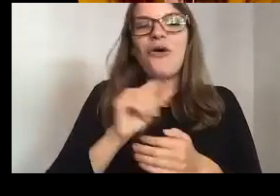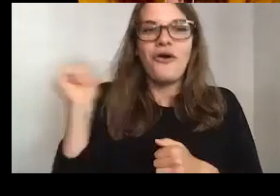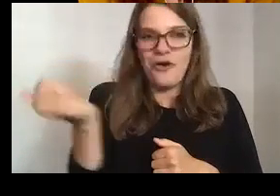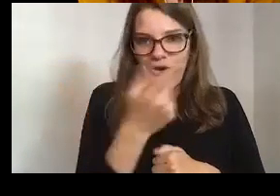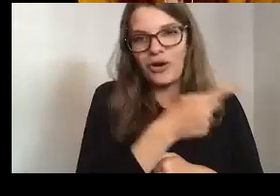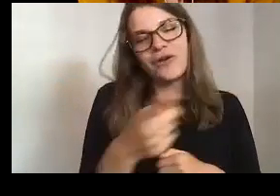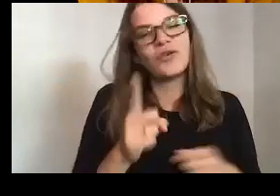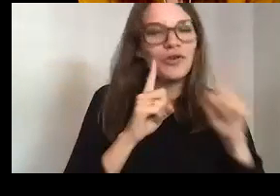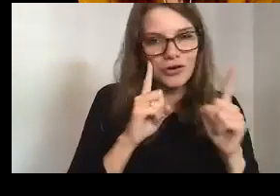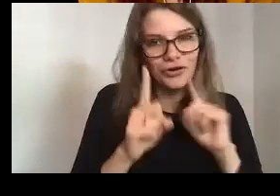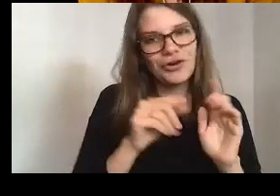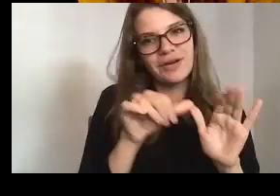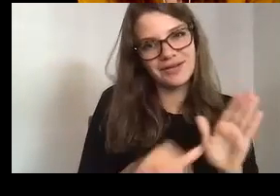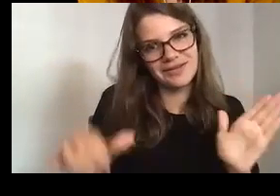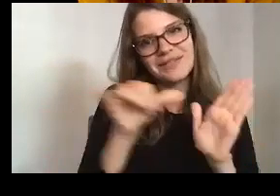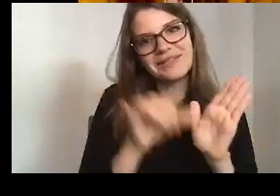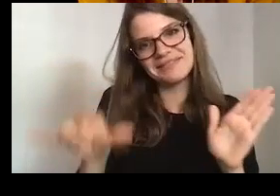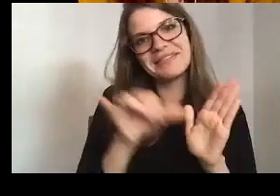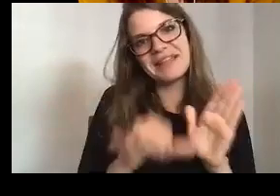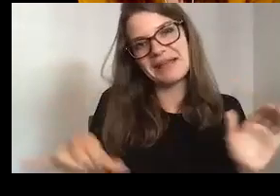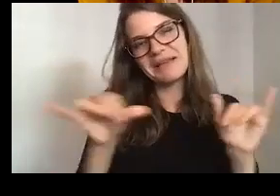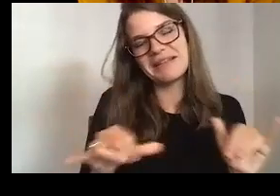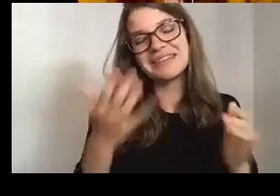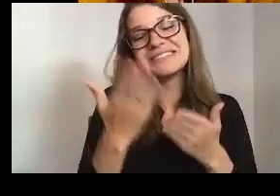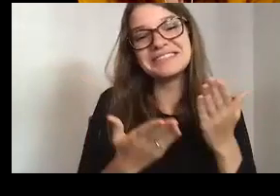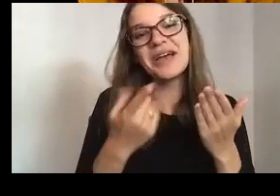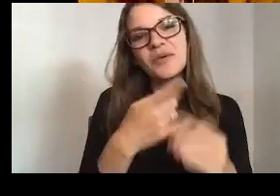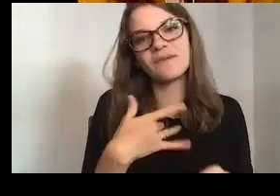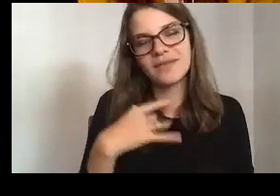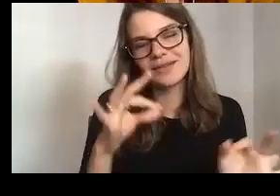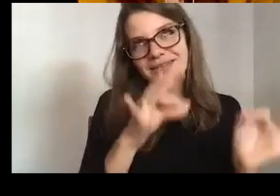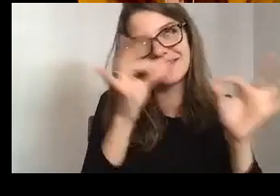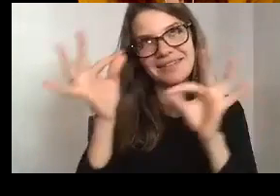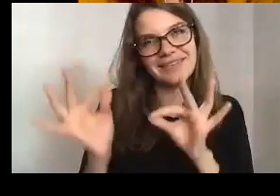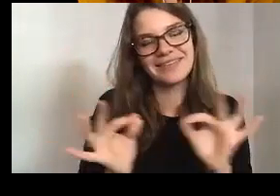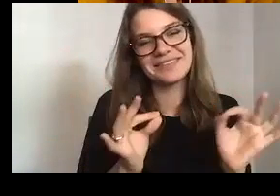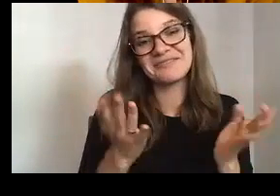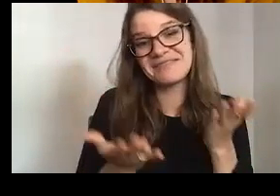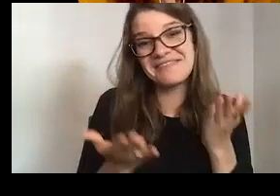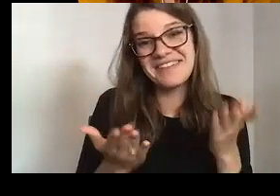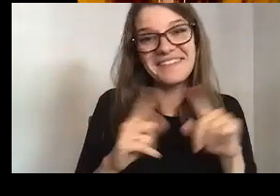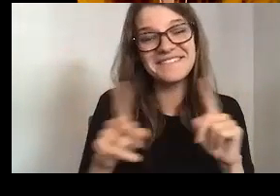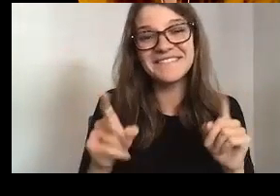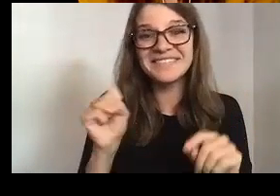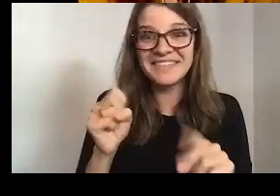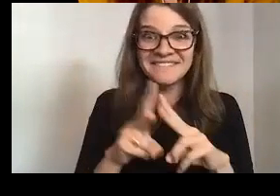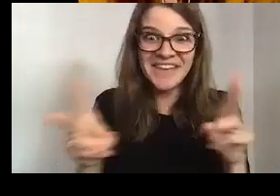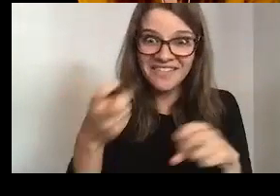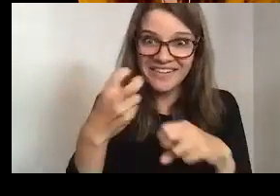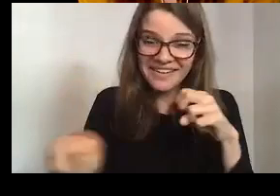and perhaps rolls their eyes at or feels a certain way and it can be really really hard to find that